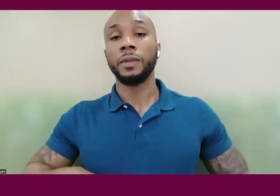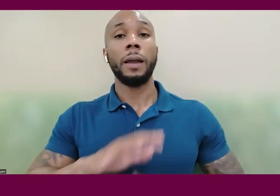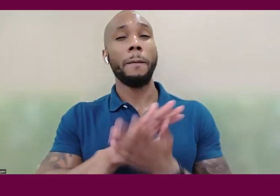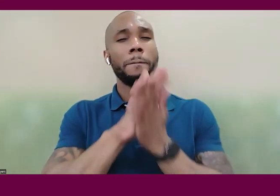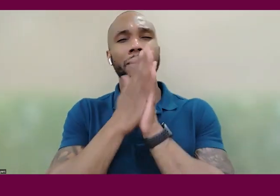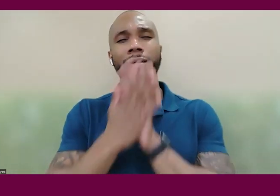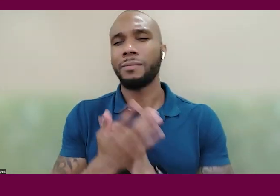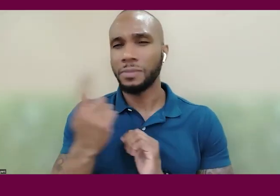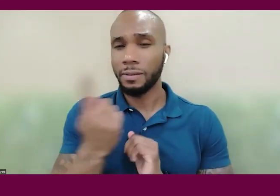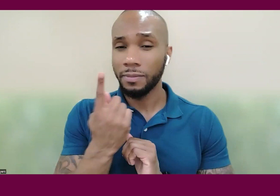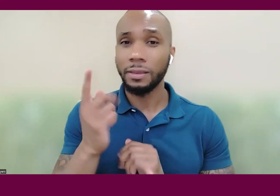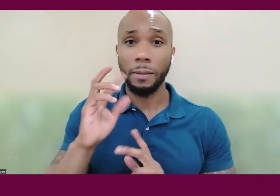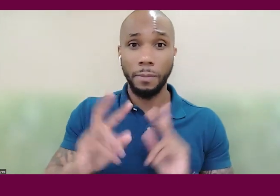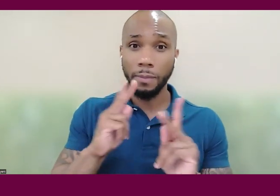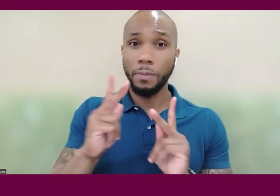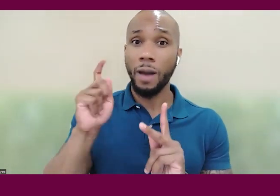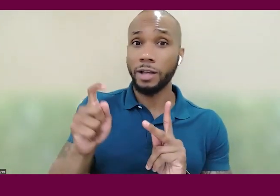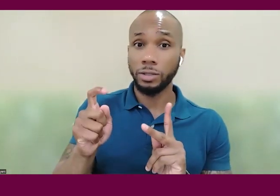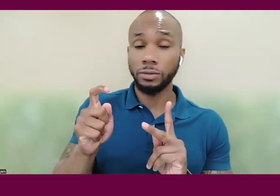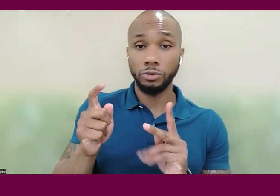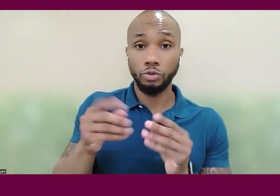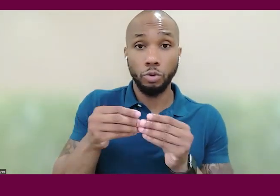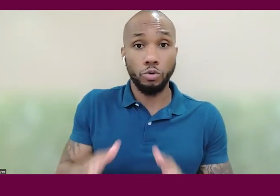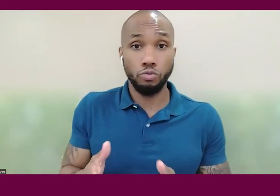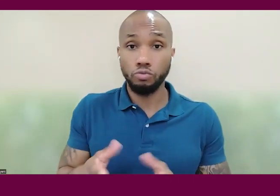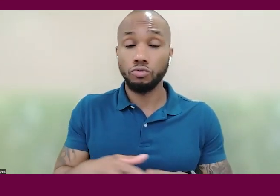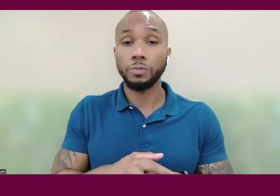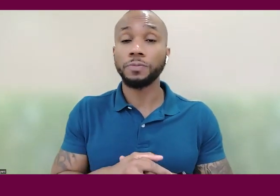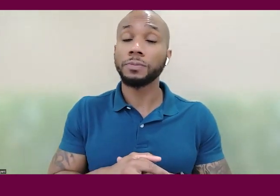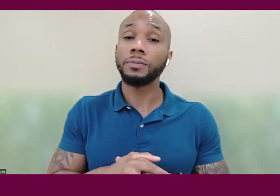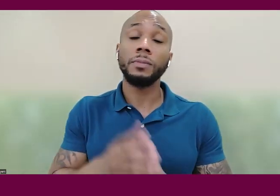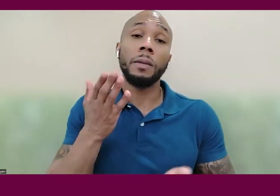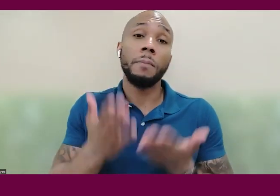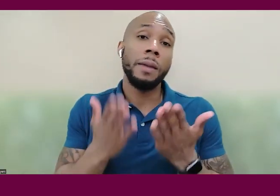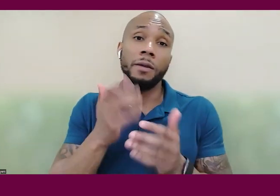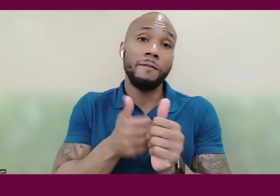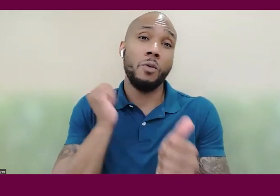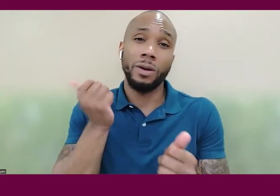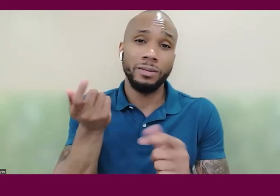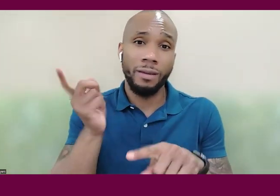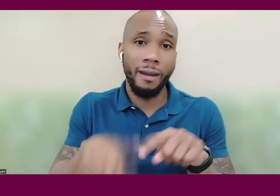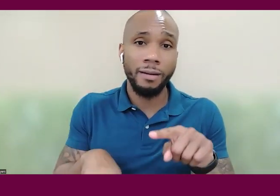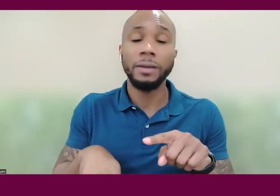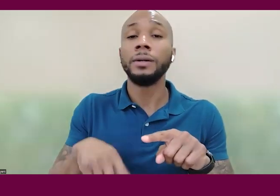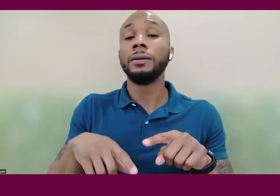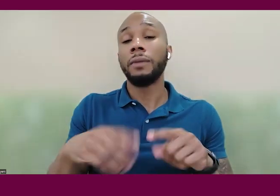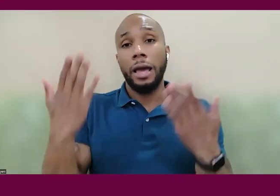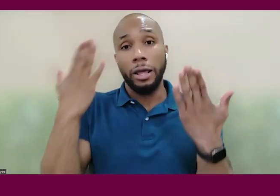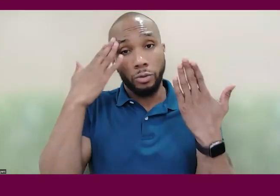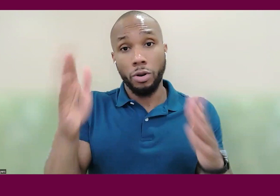It became something that people had something to lose from, which may be unavoidable. I don't know.